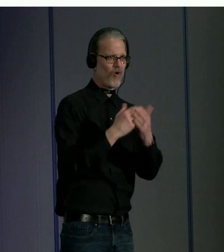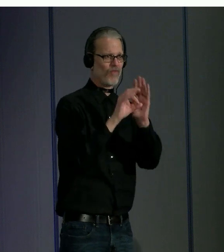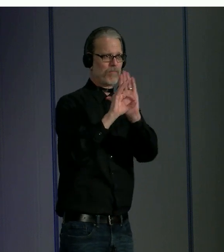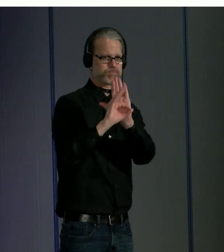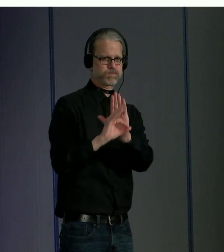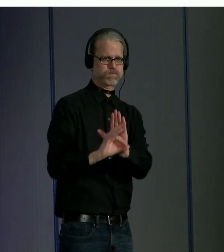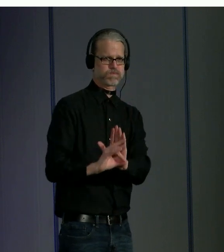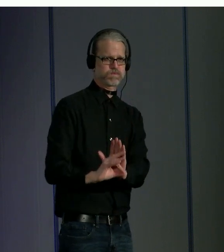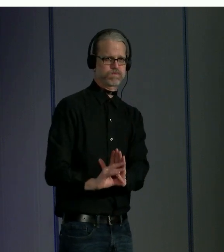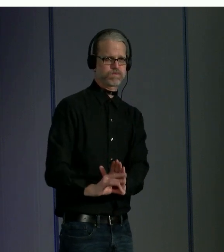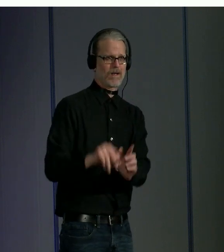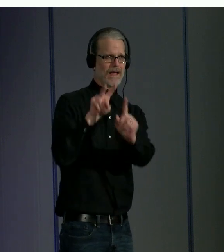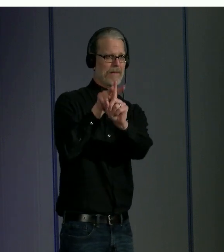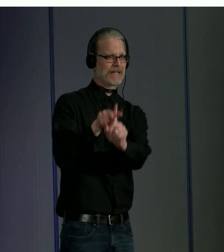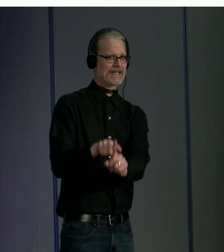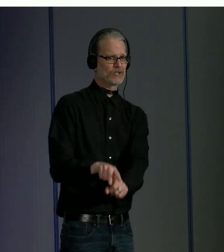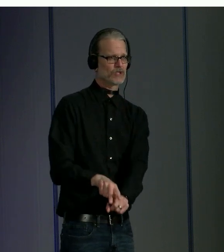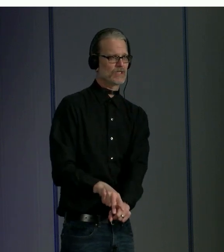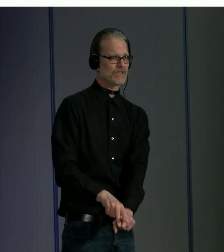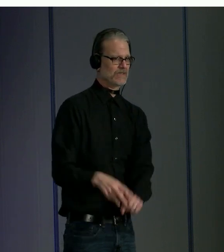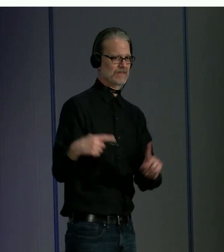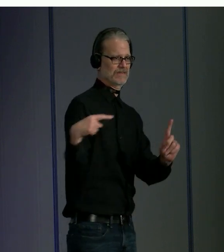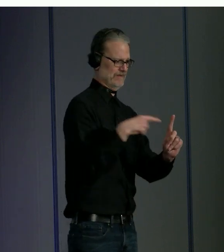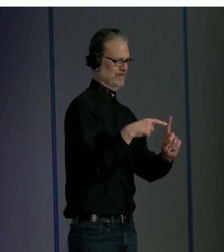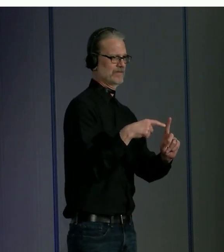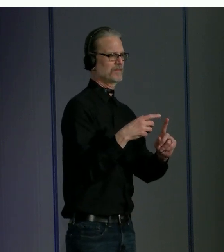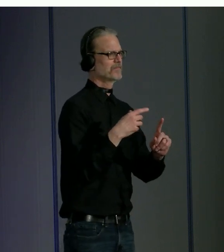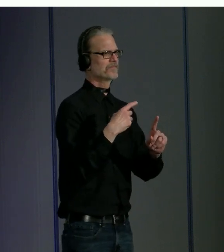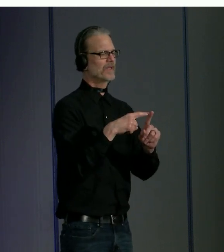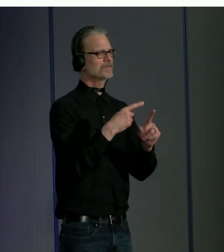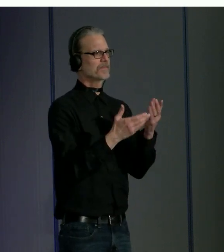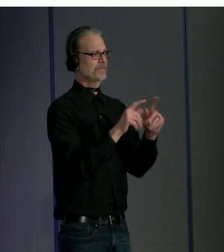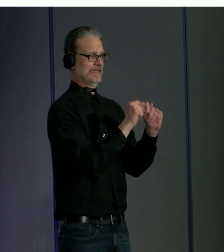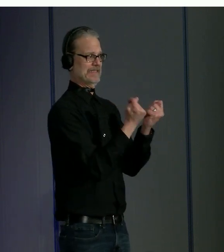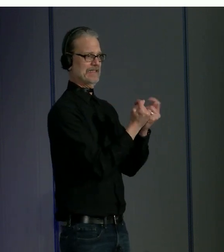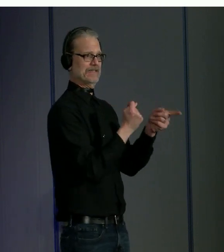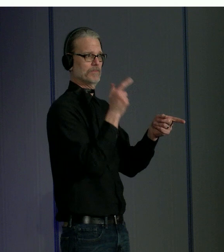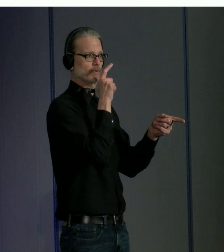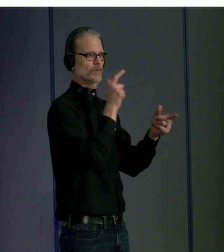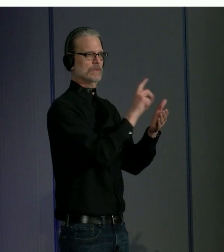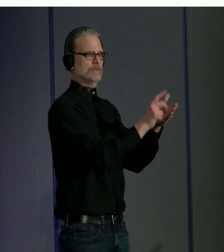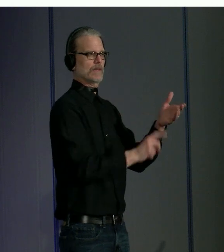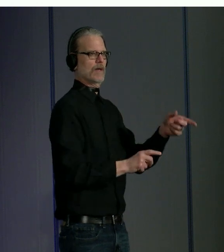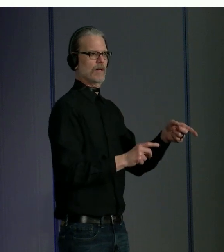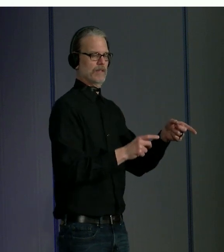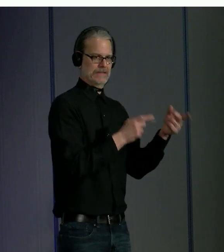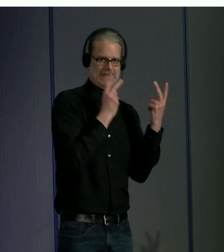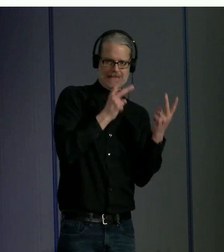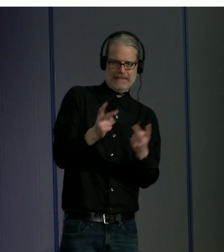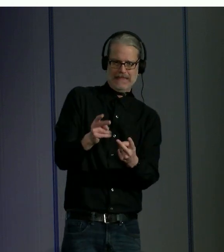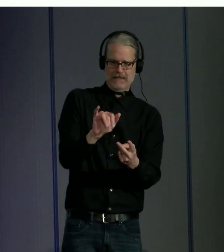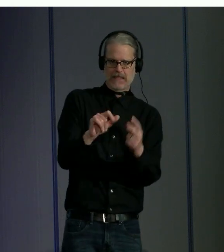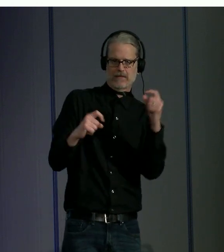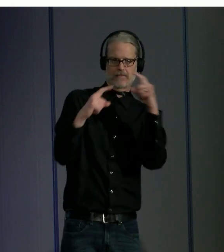And maybe even the team that's designing that sees some of those complexities and starts